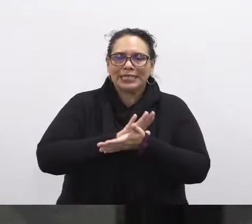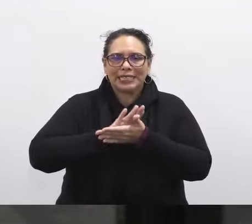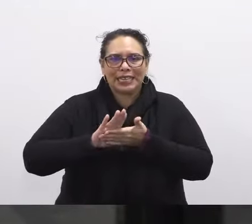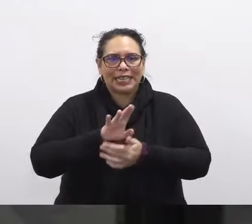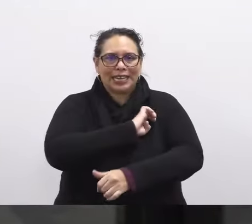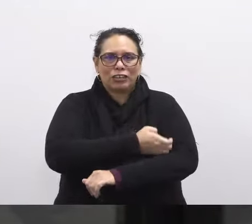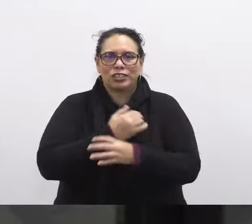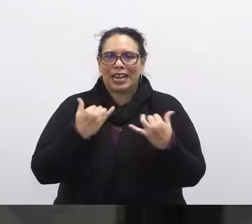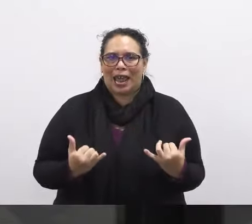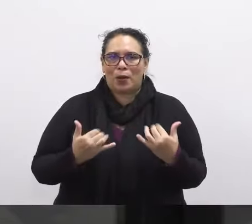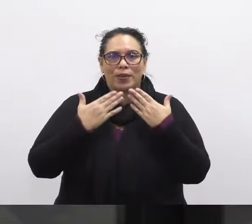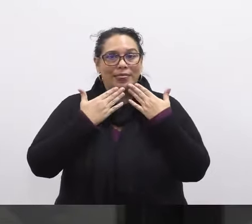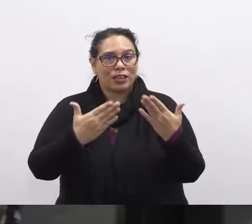Thank you.